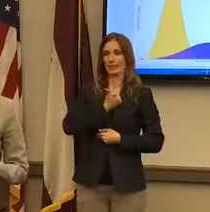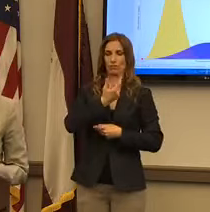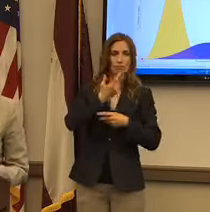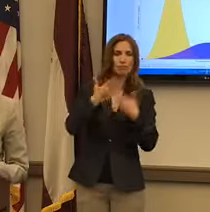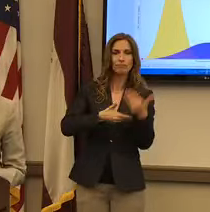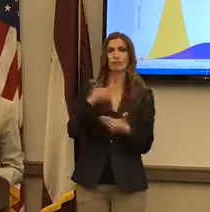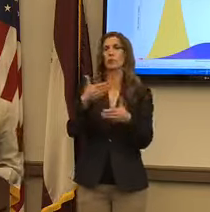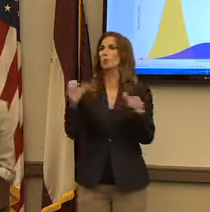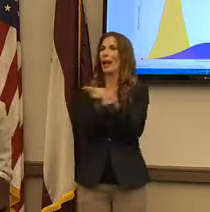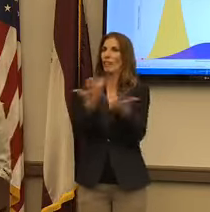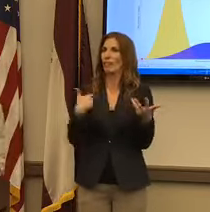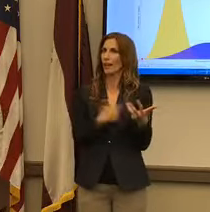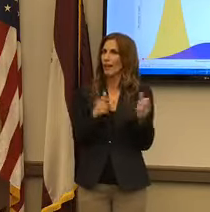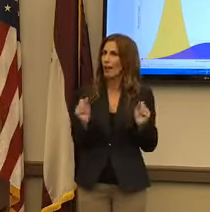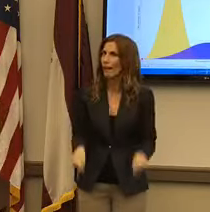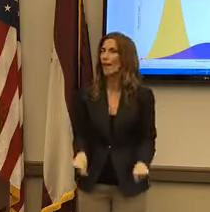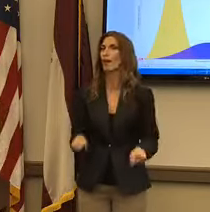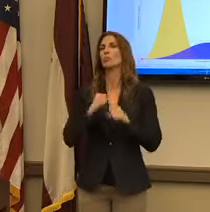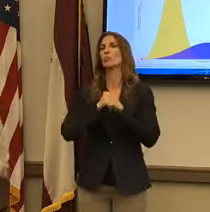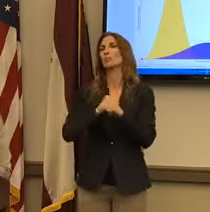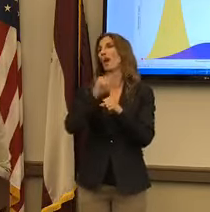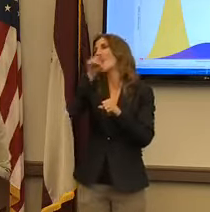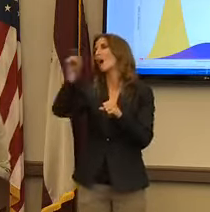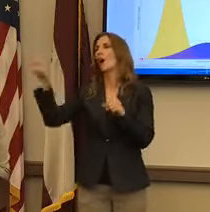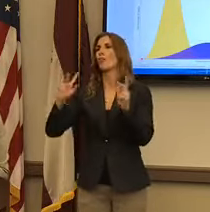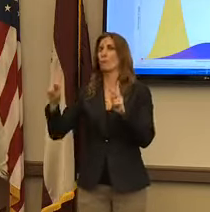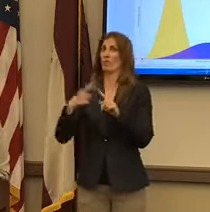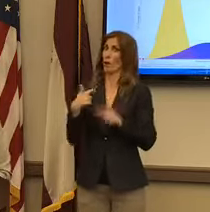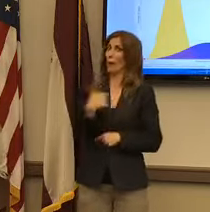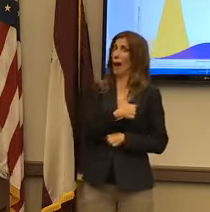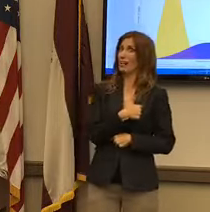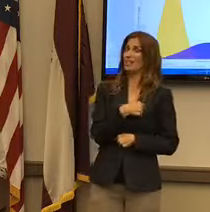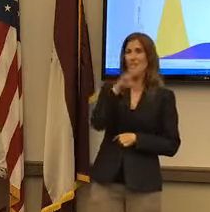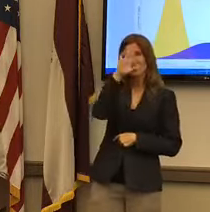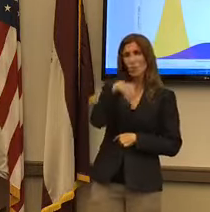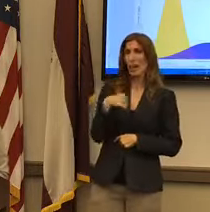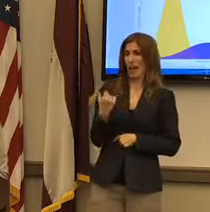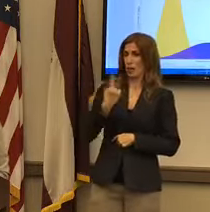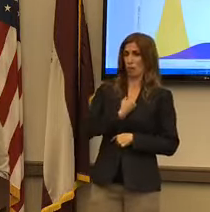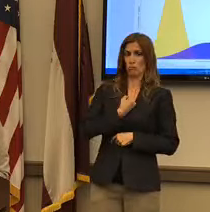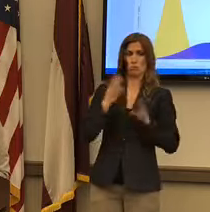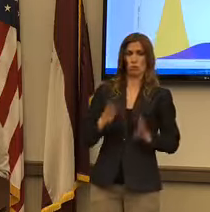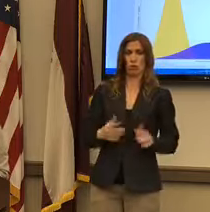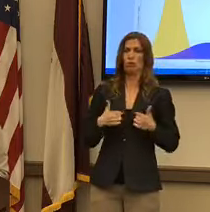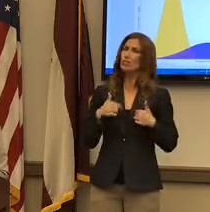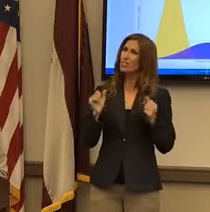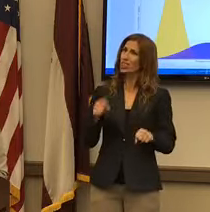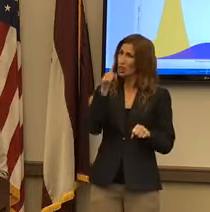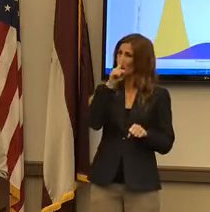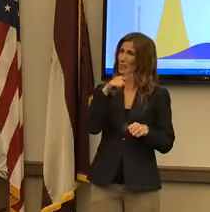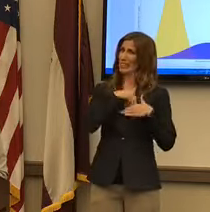that we can do to protect other people from us because any one of us could be that asymptomatic person who's actually